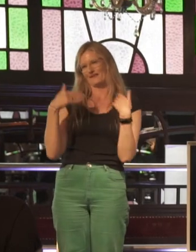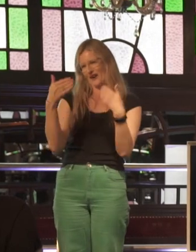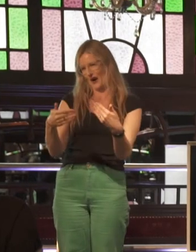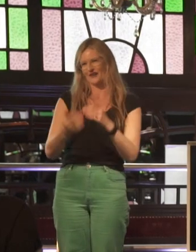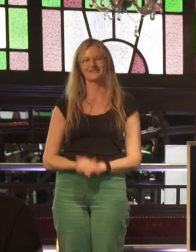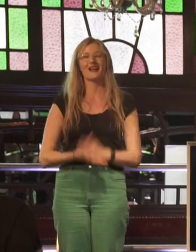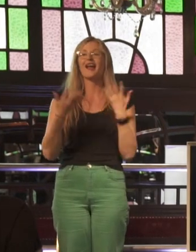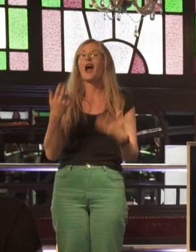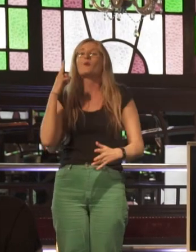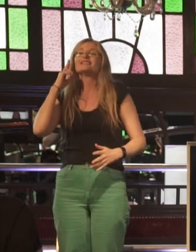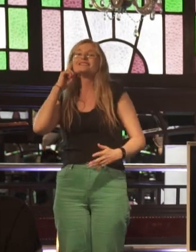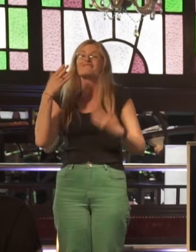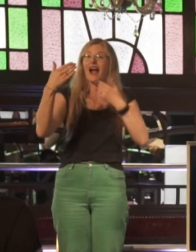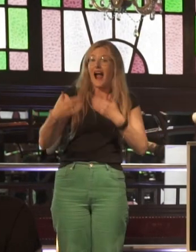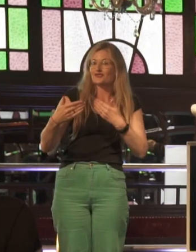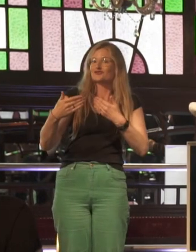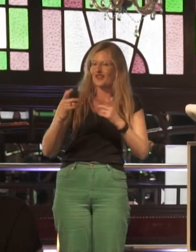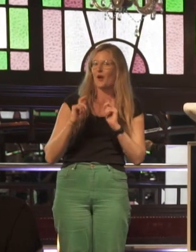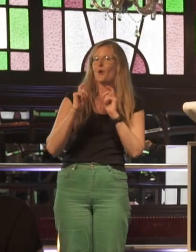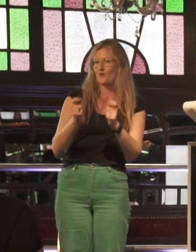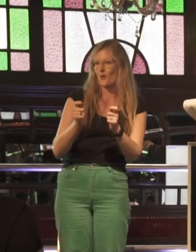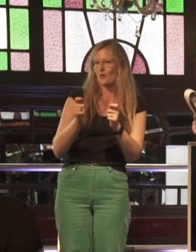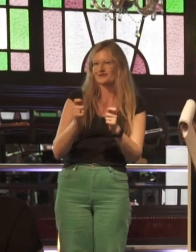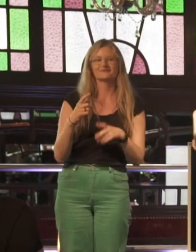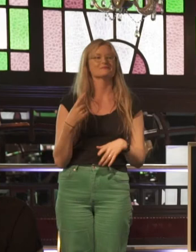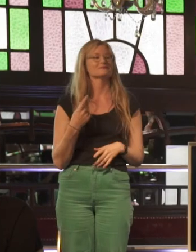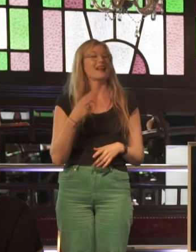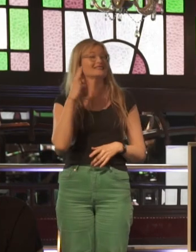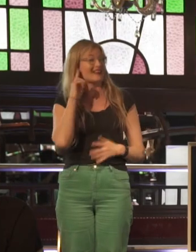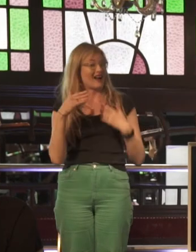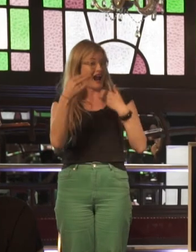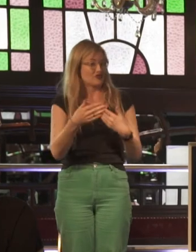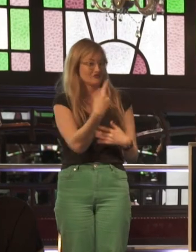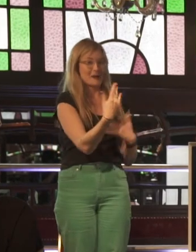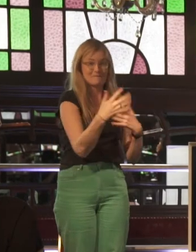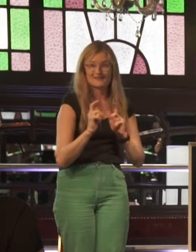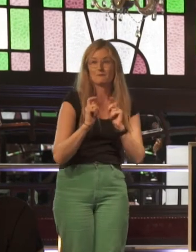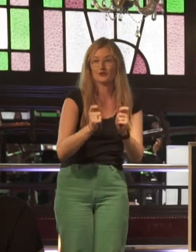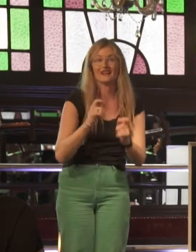Now we have the Deaf Action Award, which is sponsored by Deaf Action. They're in!